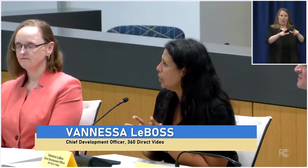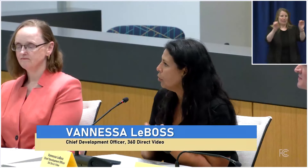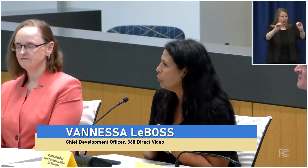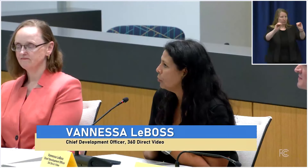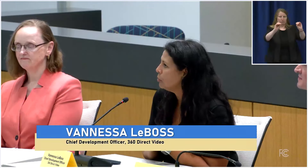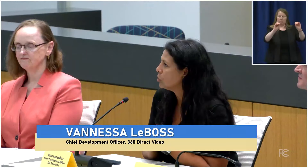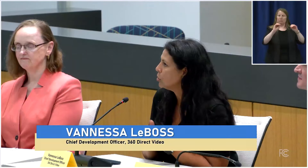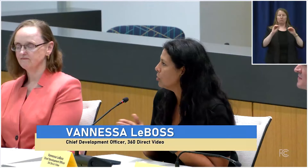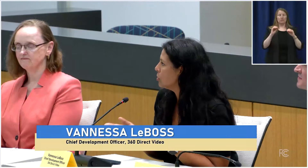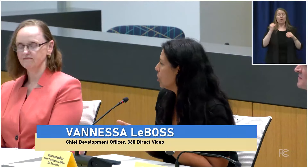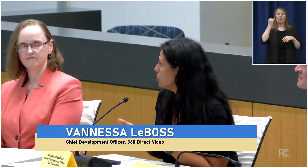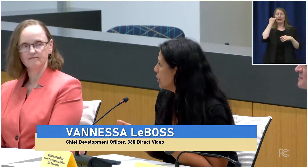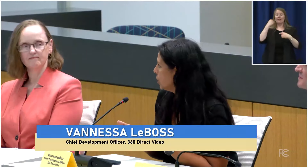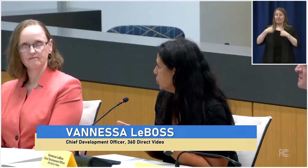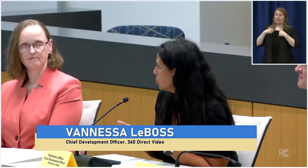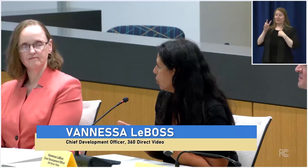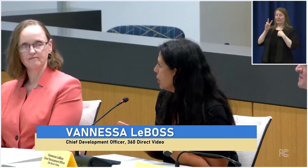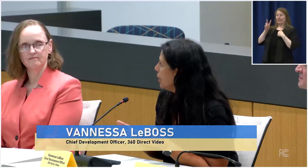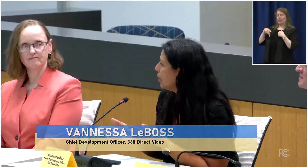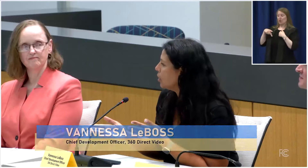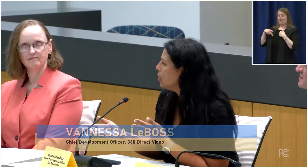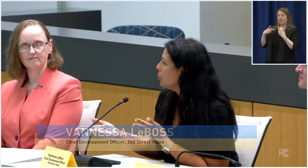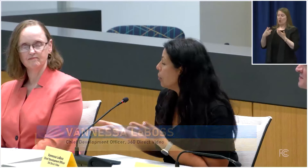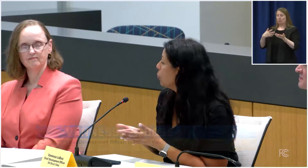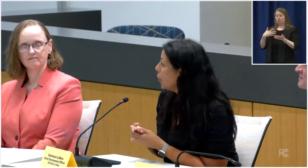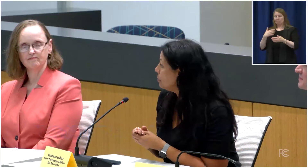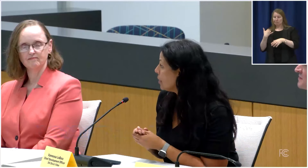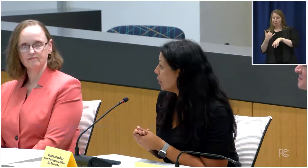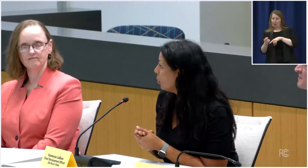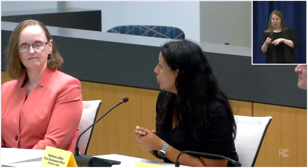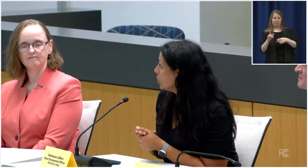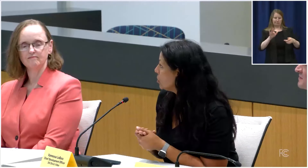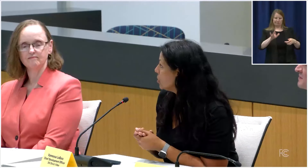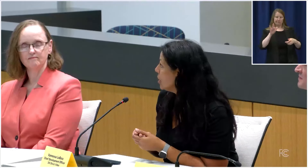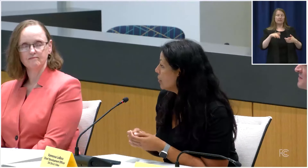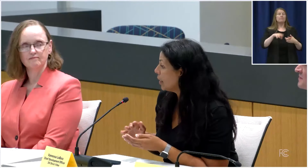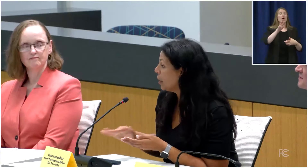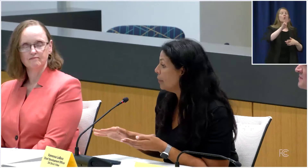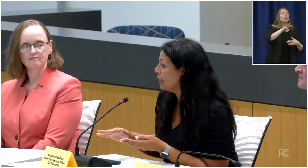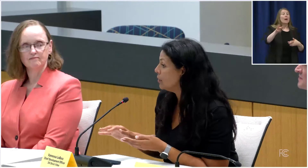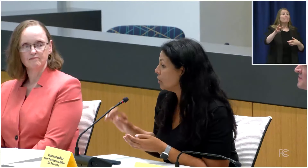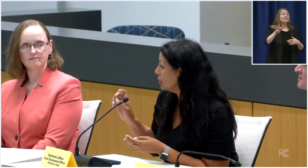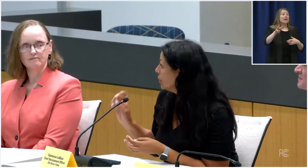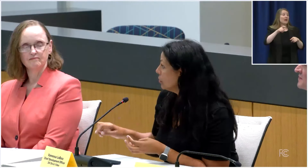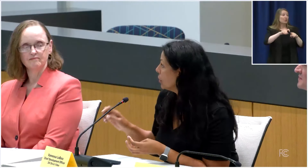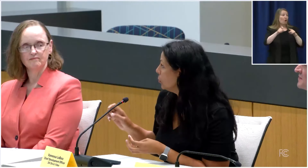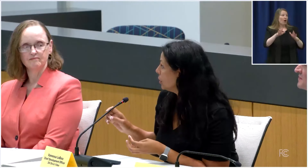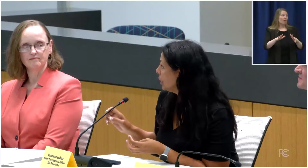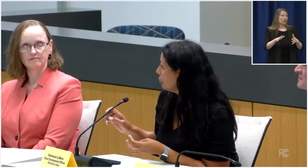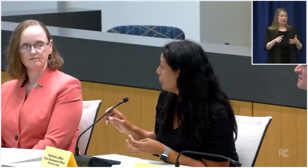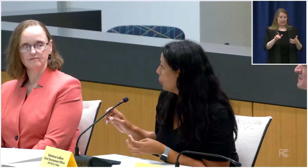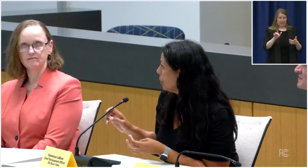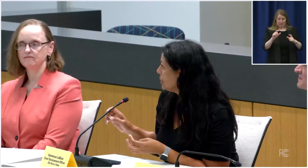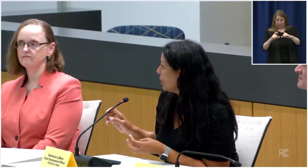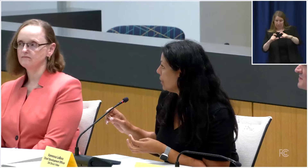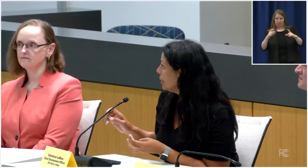MINUTES WITHOUT HAVING TO -- WE DON'T NEED TO COME IN AND INSTALL ANYTHING AT YOUR LOCATION SO VIDEOPHONE USERS, THOSE CONNECTIONS ARE ALREADY THERE.